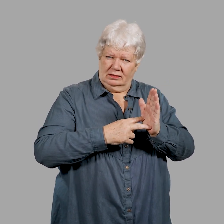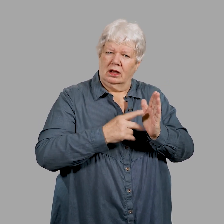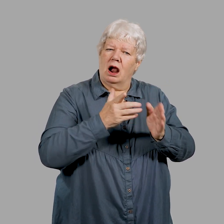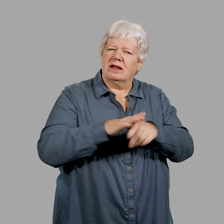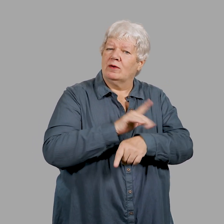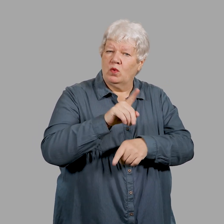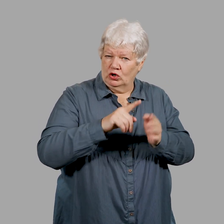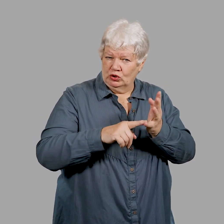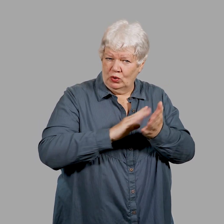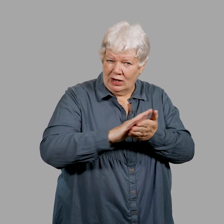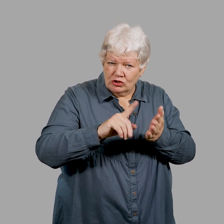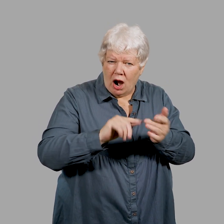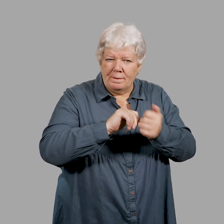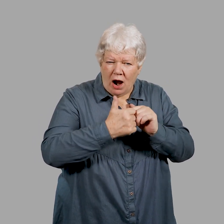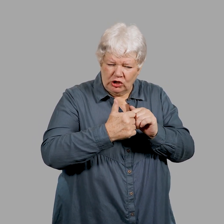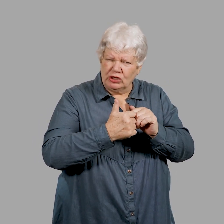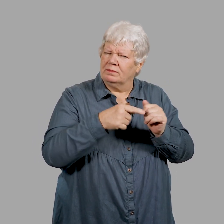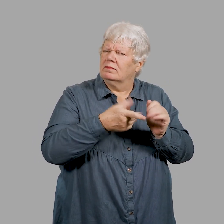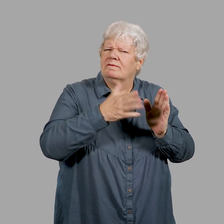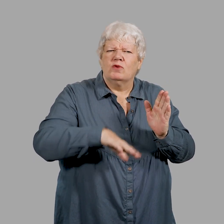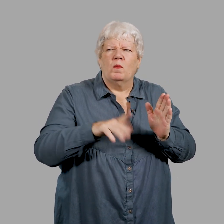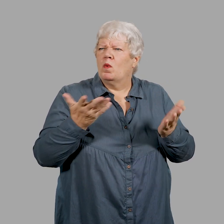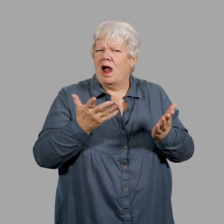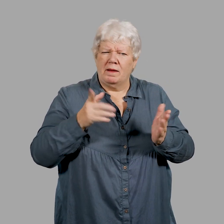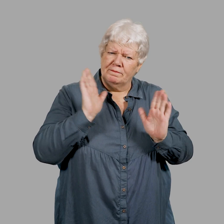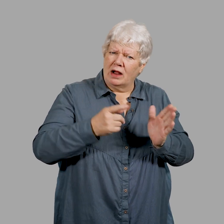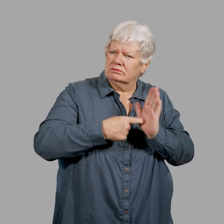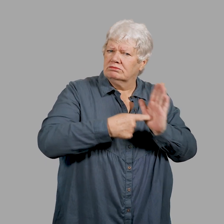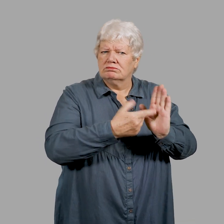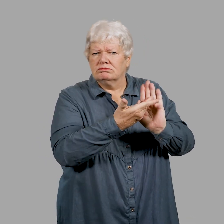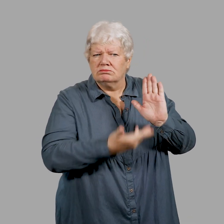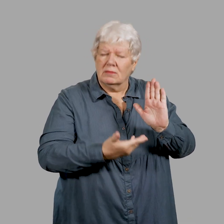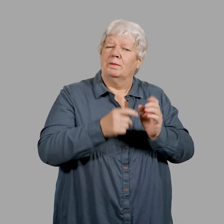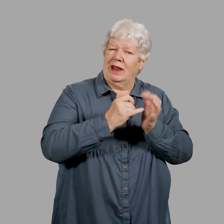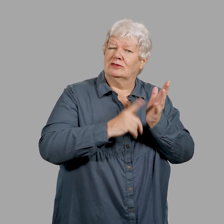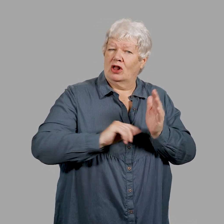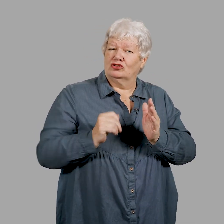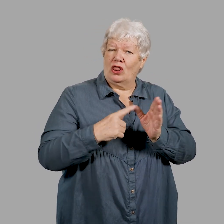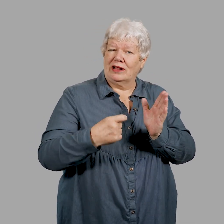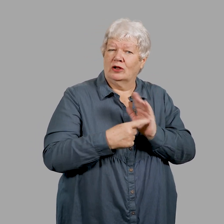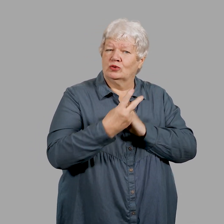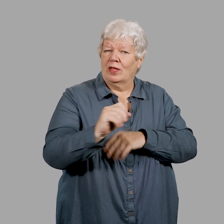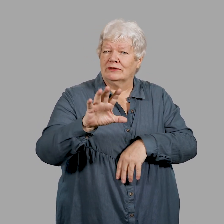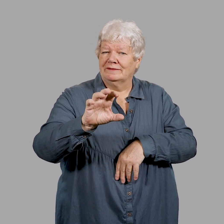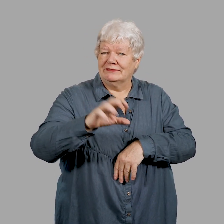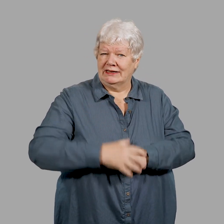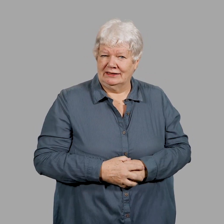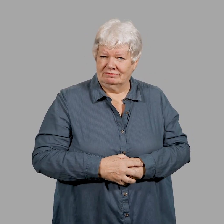as required by the British Sign Language (Scotland) Act 2015. It: